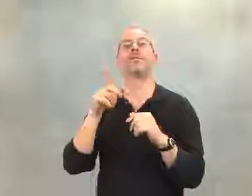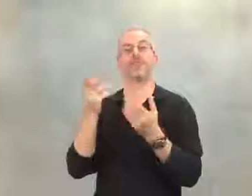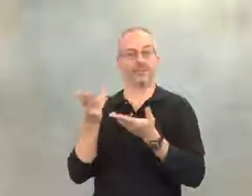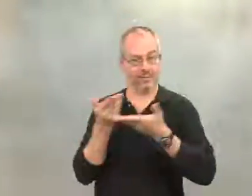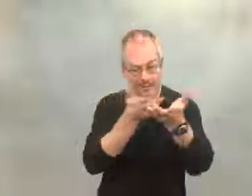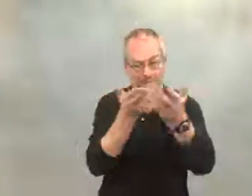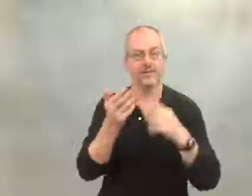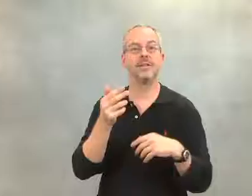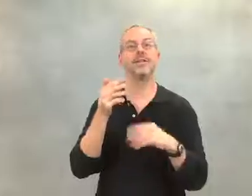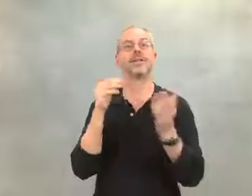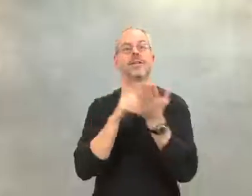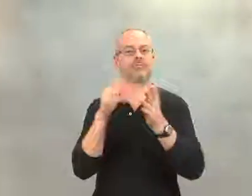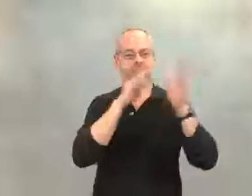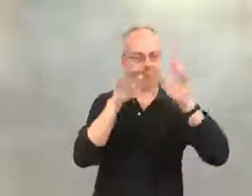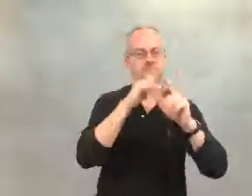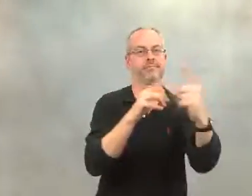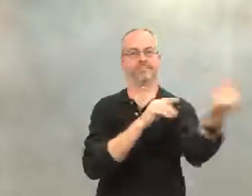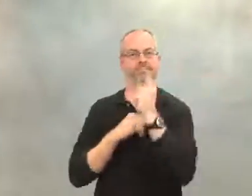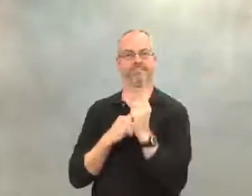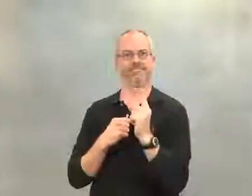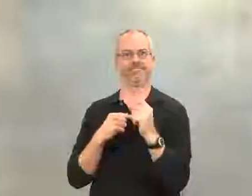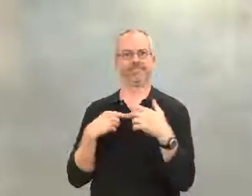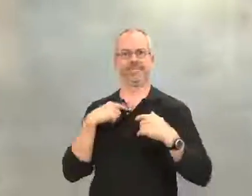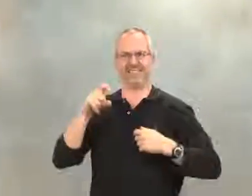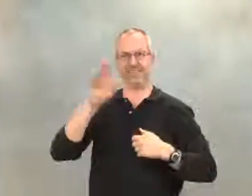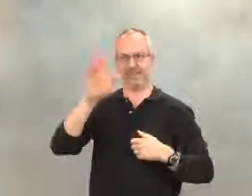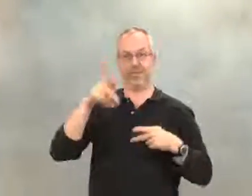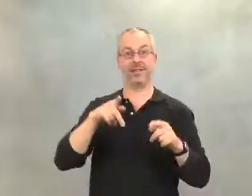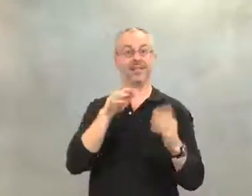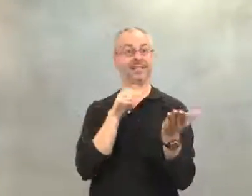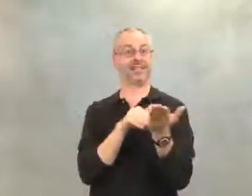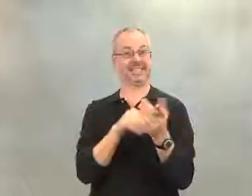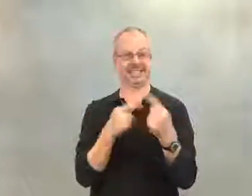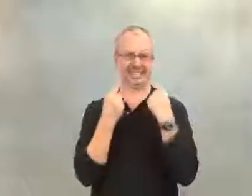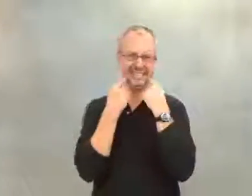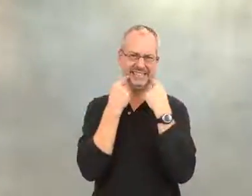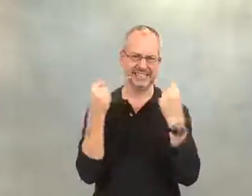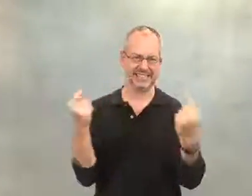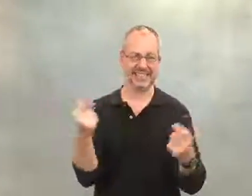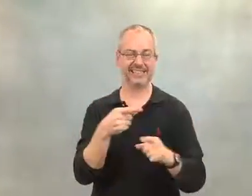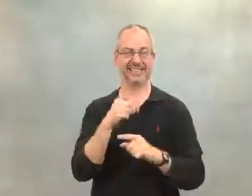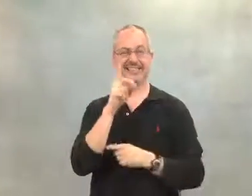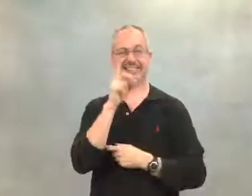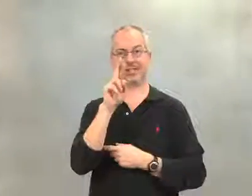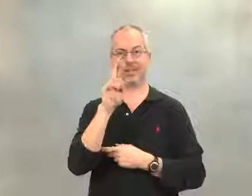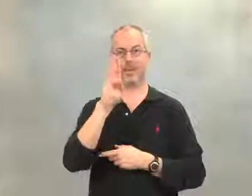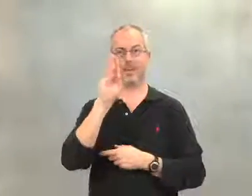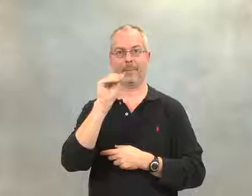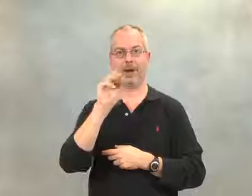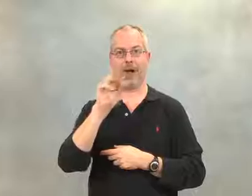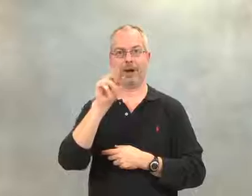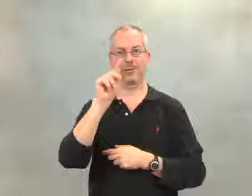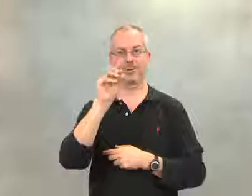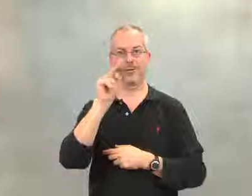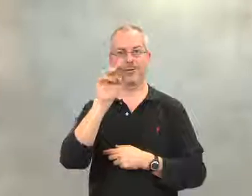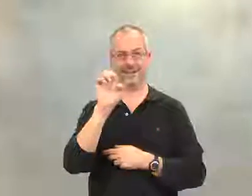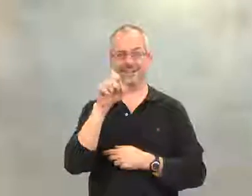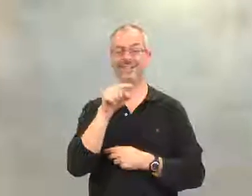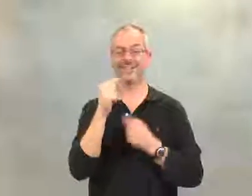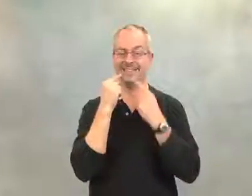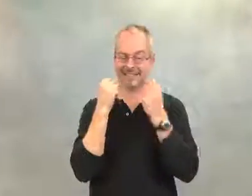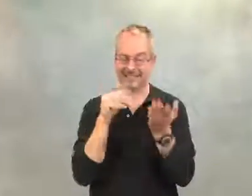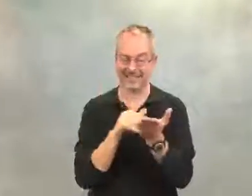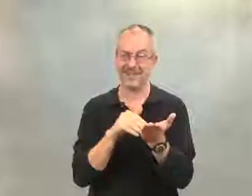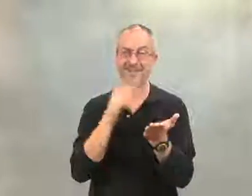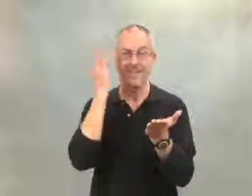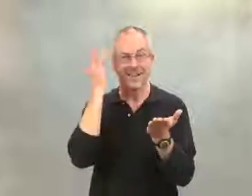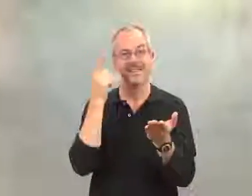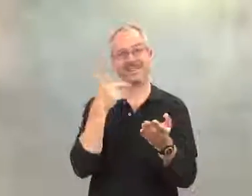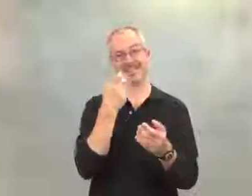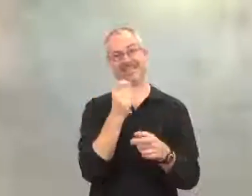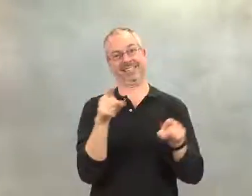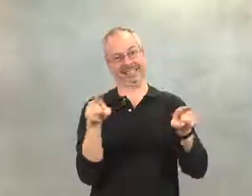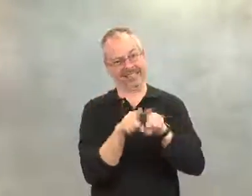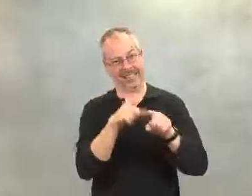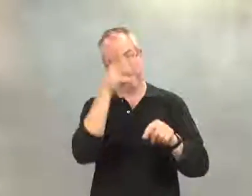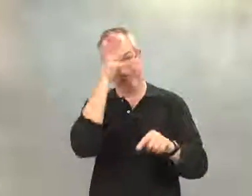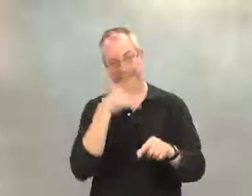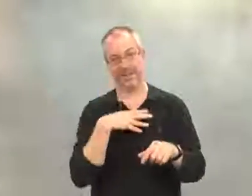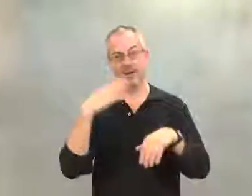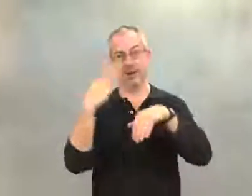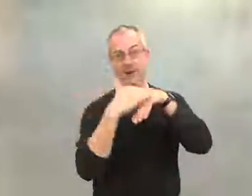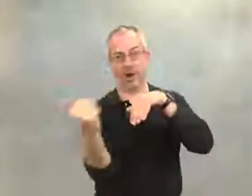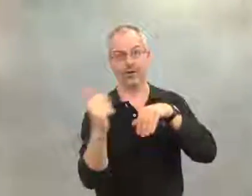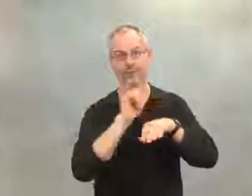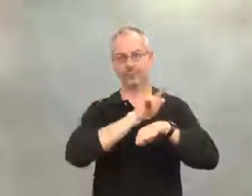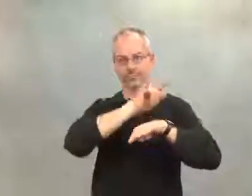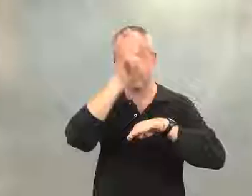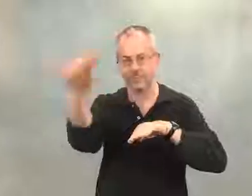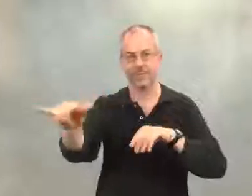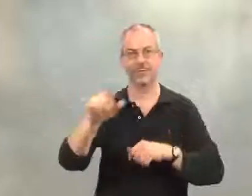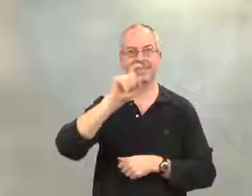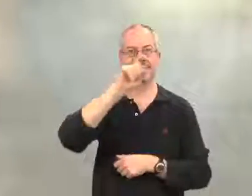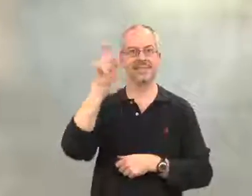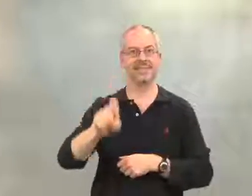The doctor came out to get permission. He was a famous one, Dr. Bartone.